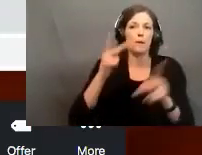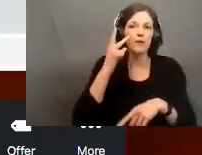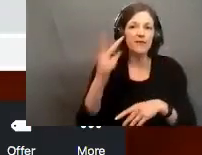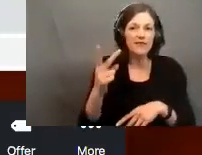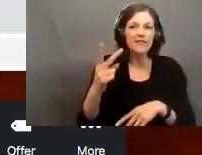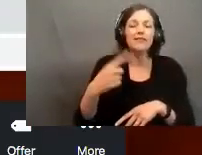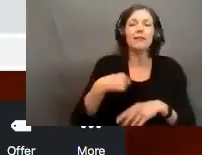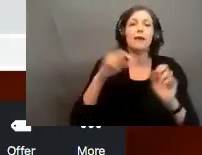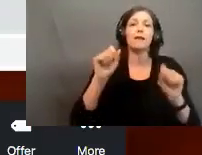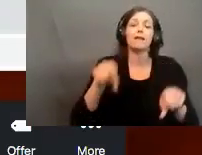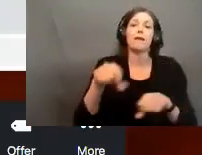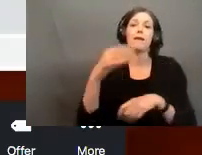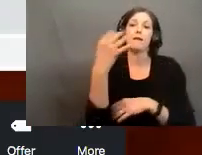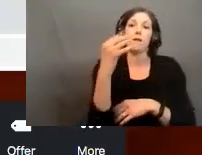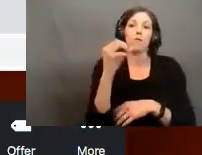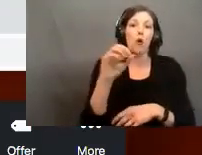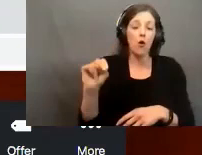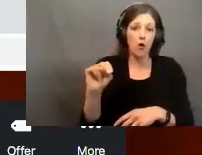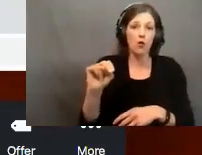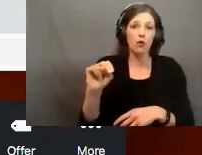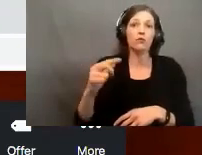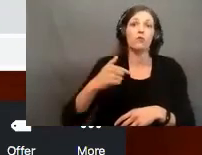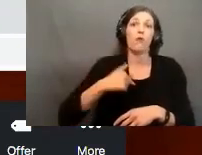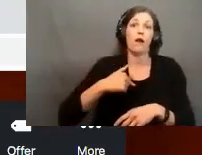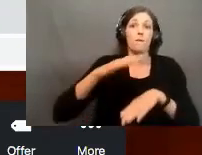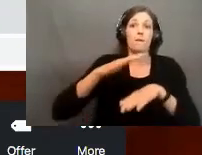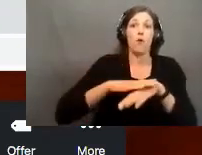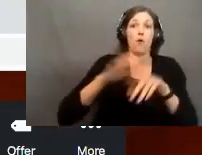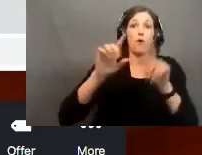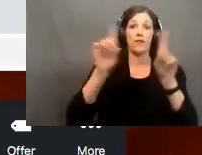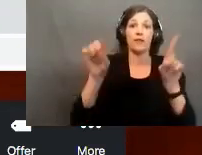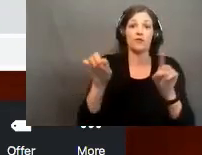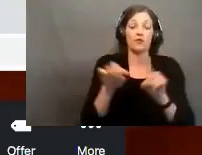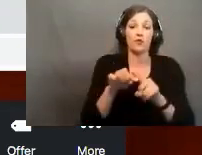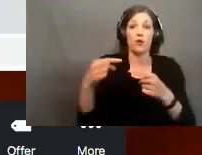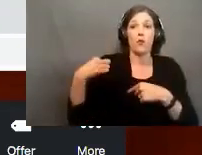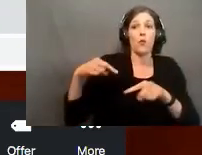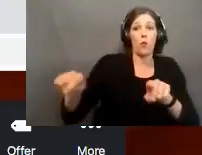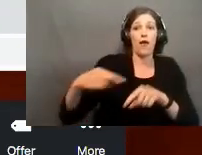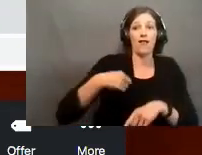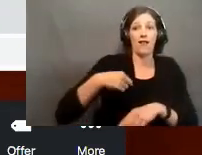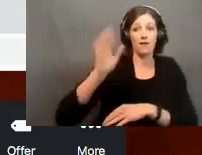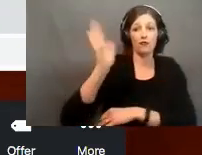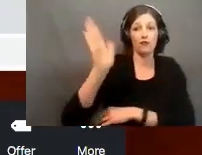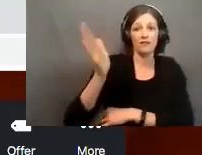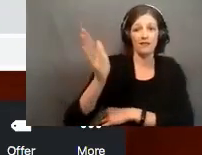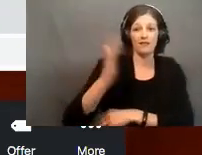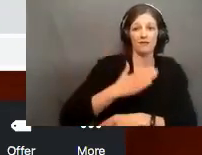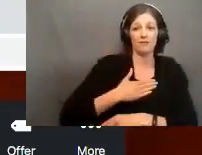12:35:41 so that I am on screen while I am presenting my content . If you are looking